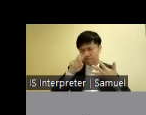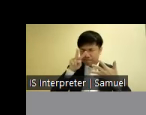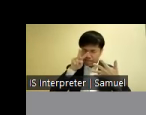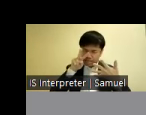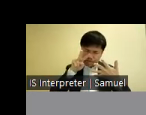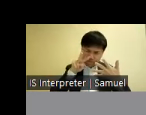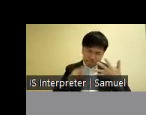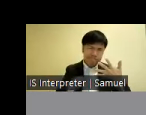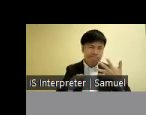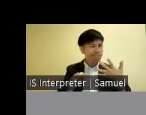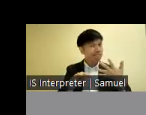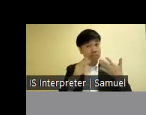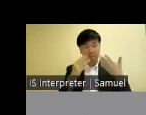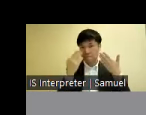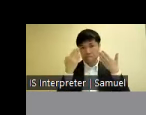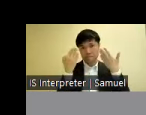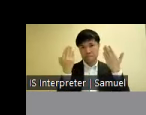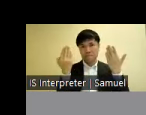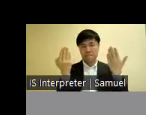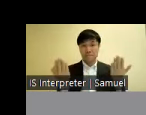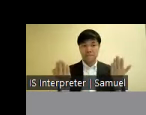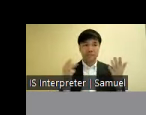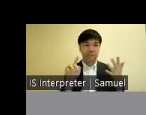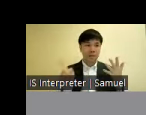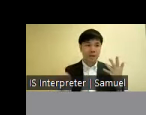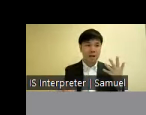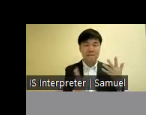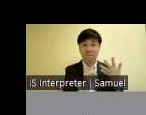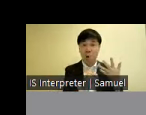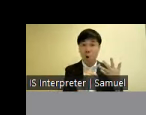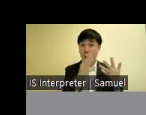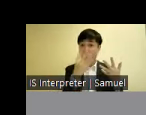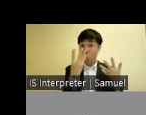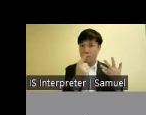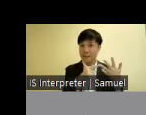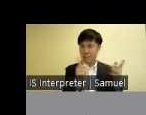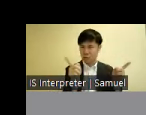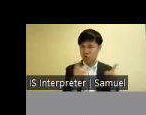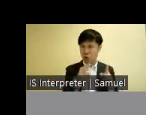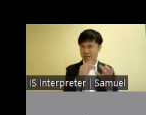Here is a shorter pledge, but there is an image that I will describe.